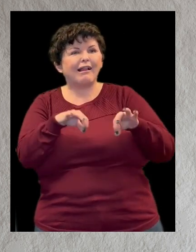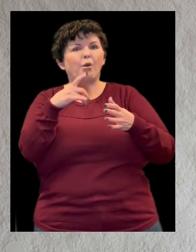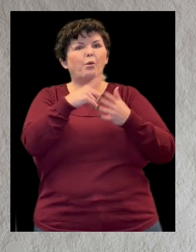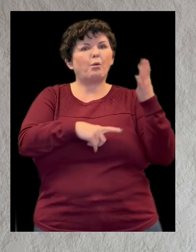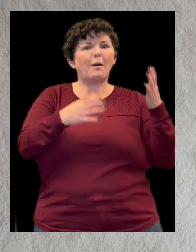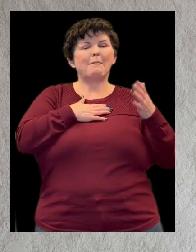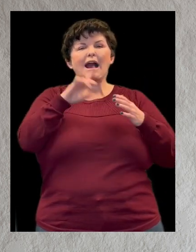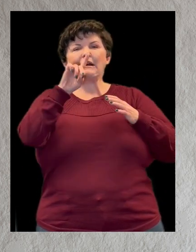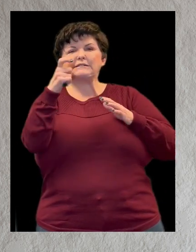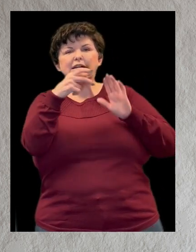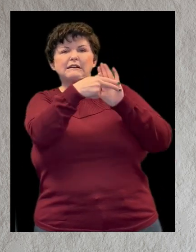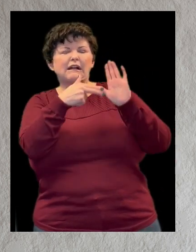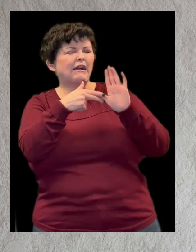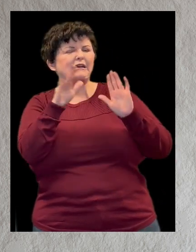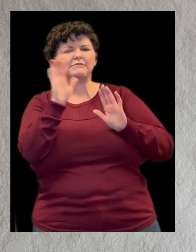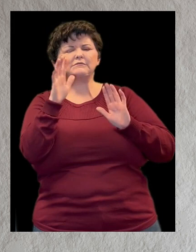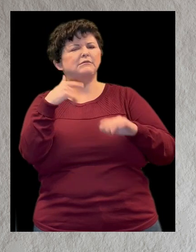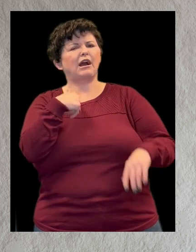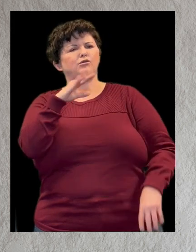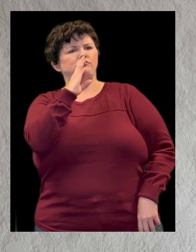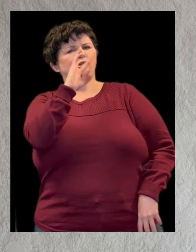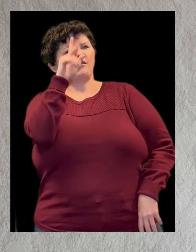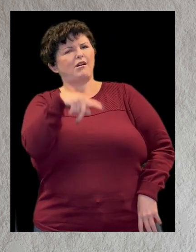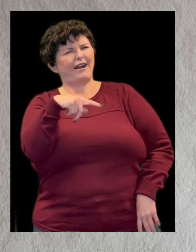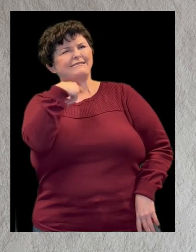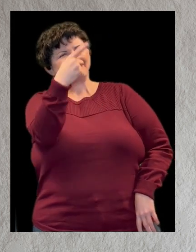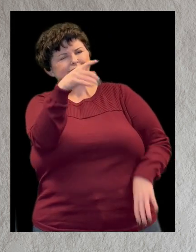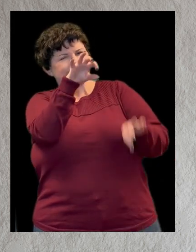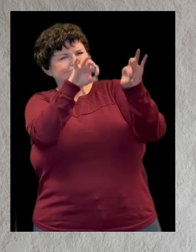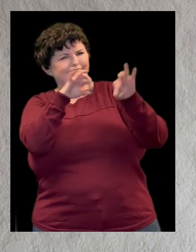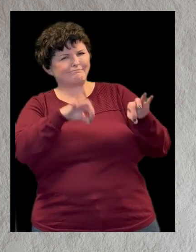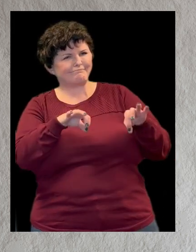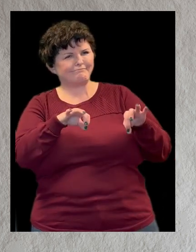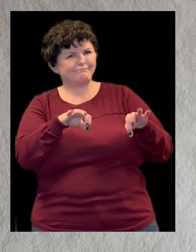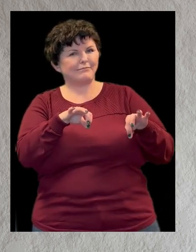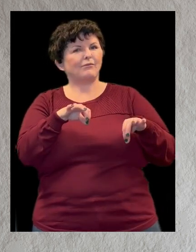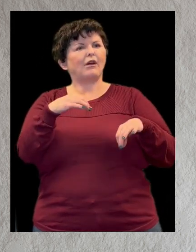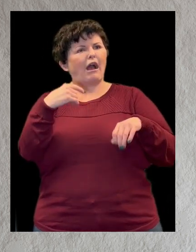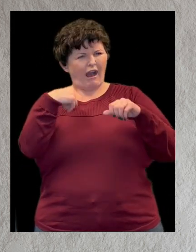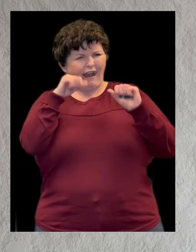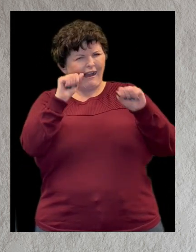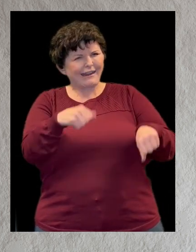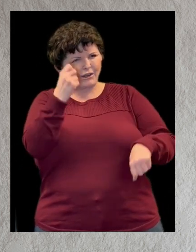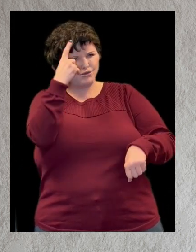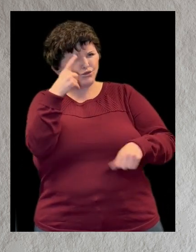I simply spoke up and I explained that I could understand the doctor